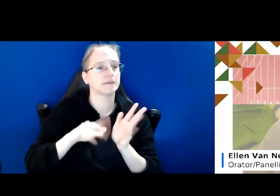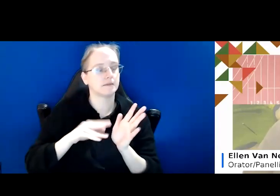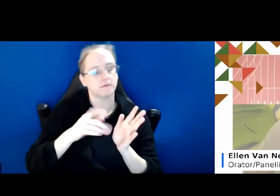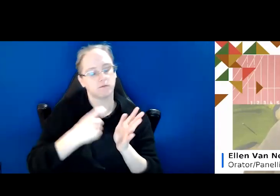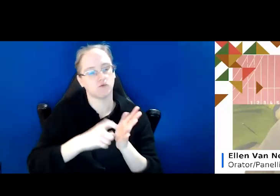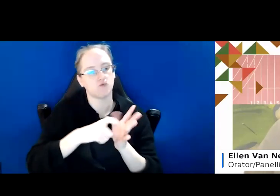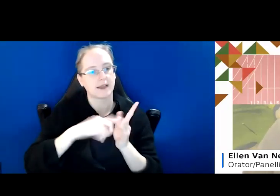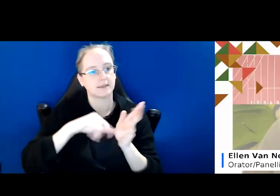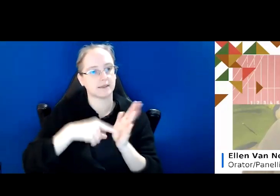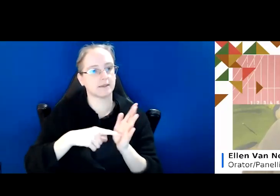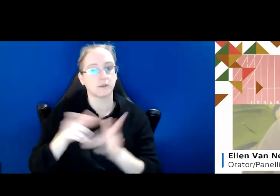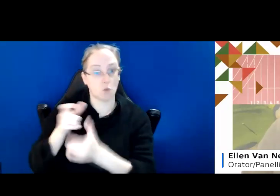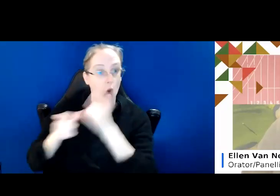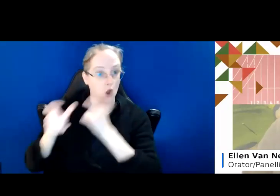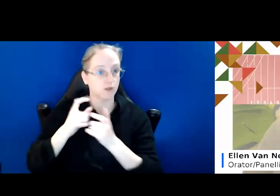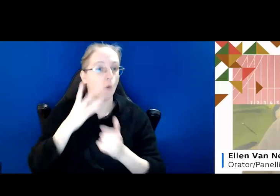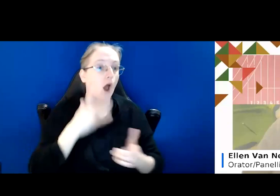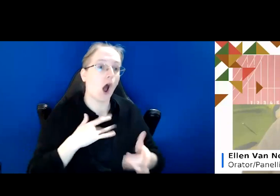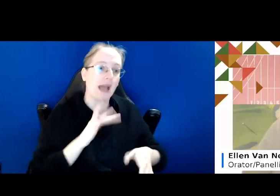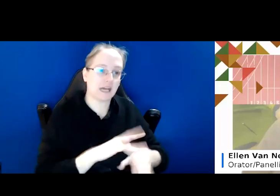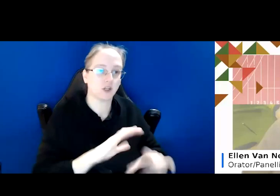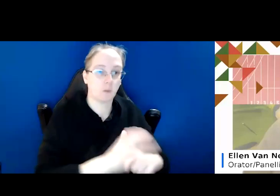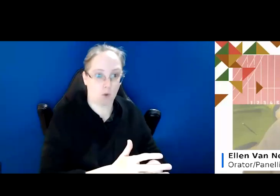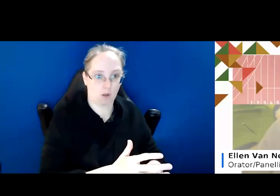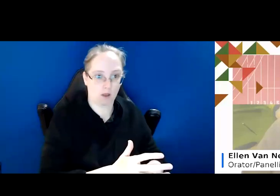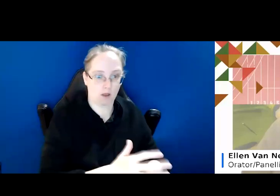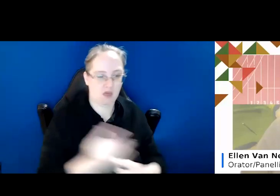As far as I can see, no teachers or students